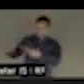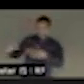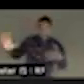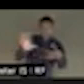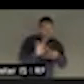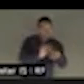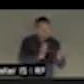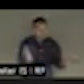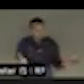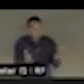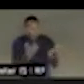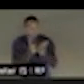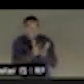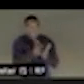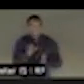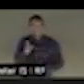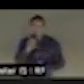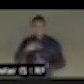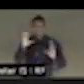not only for people with disabilities, but for everyone.